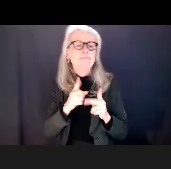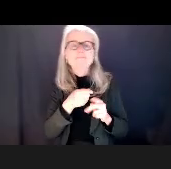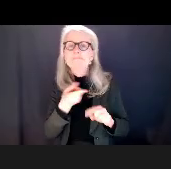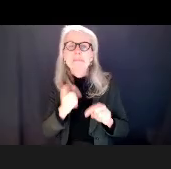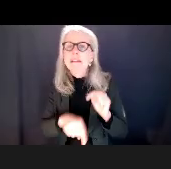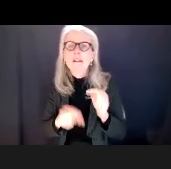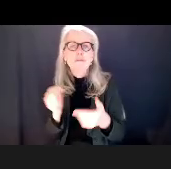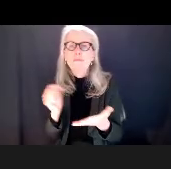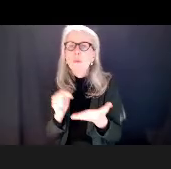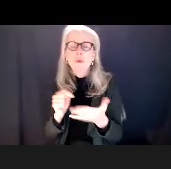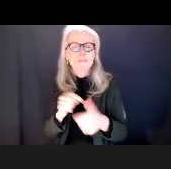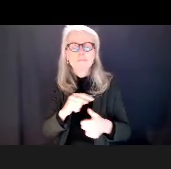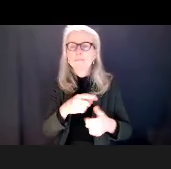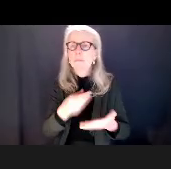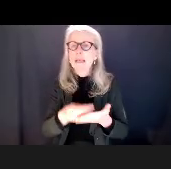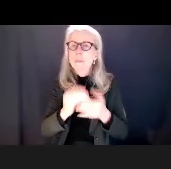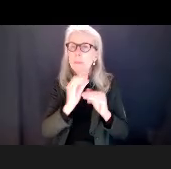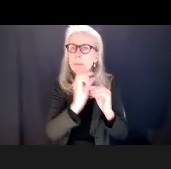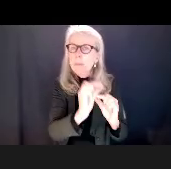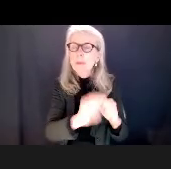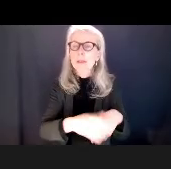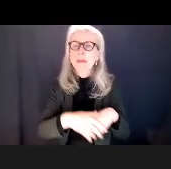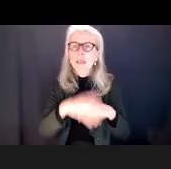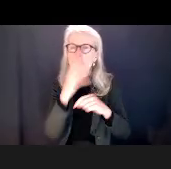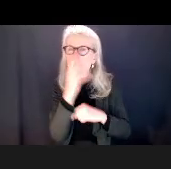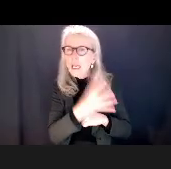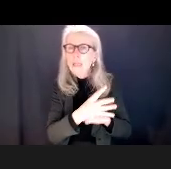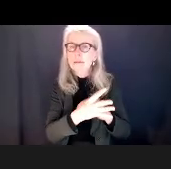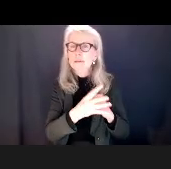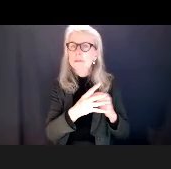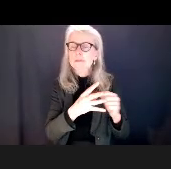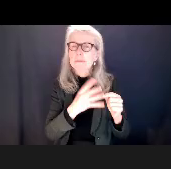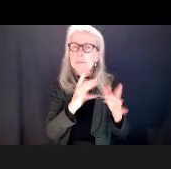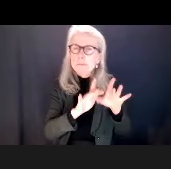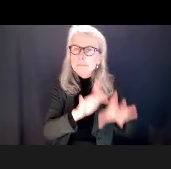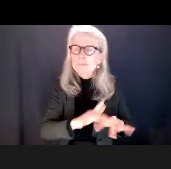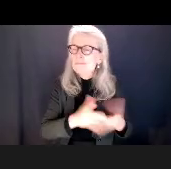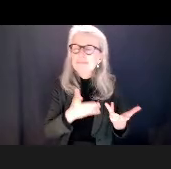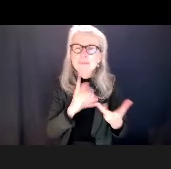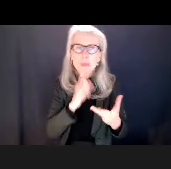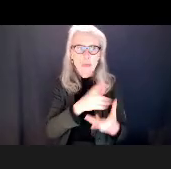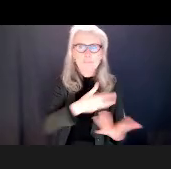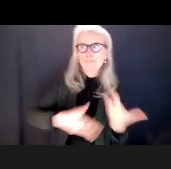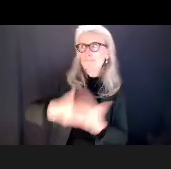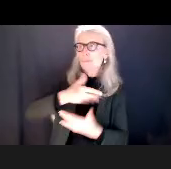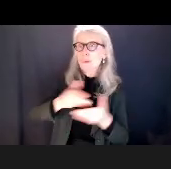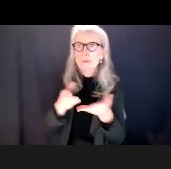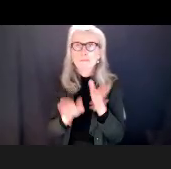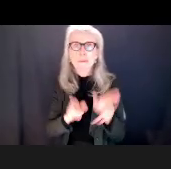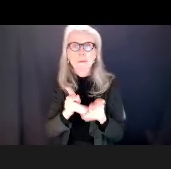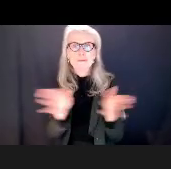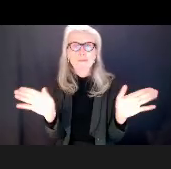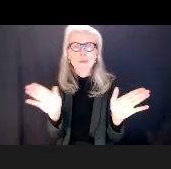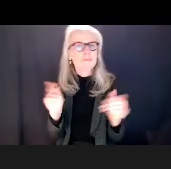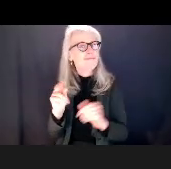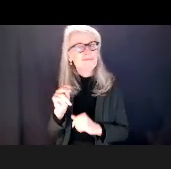and neglect. They also kept disabled people away from the general public, were rife with physical,